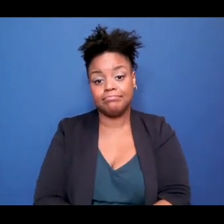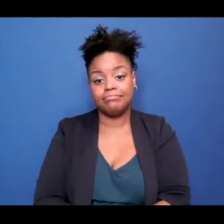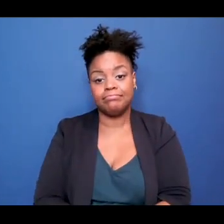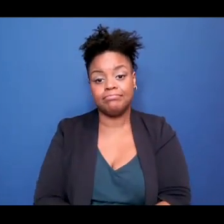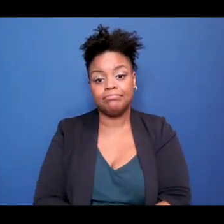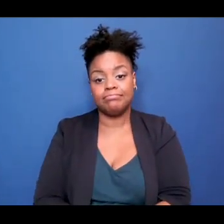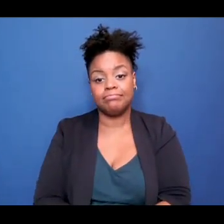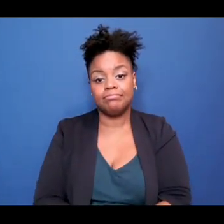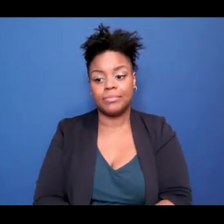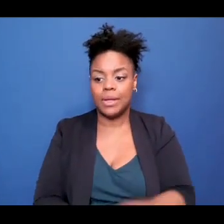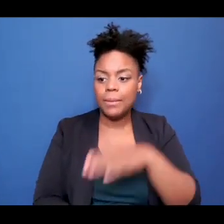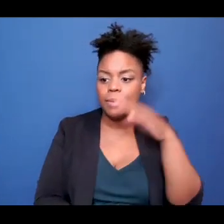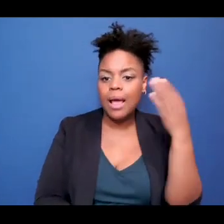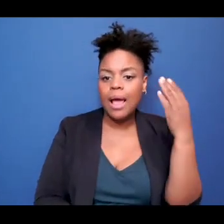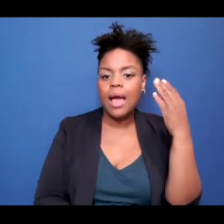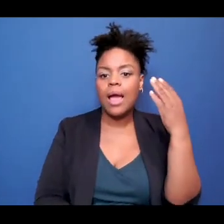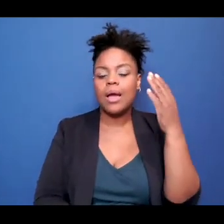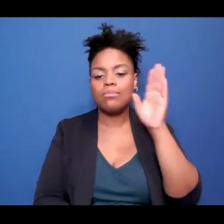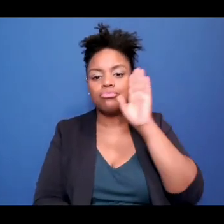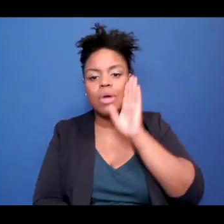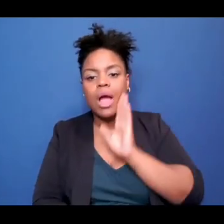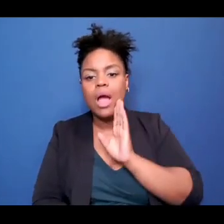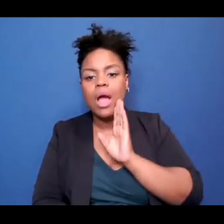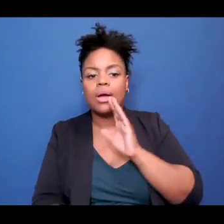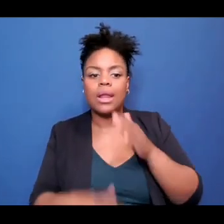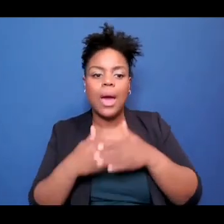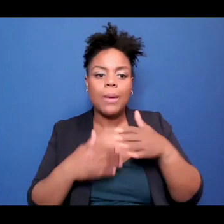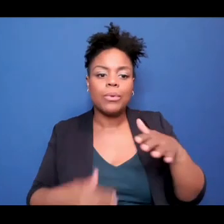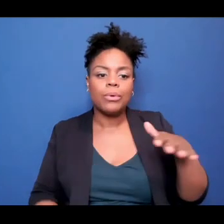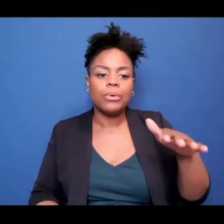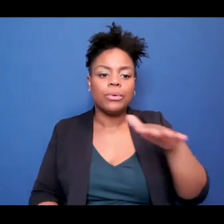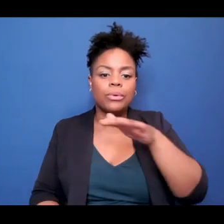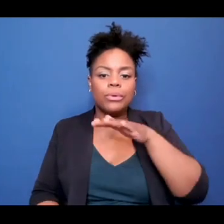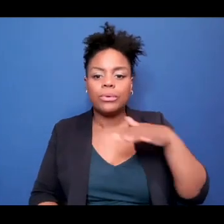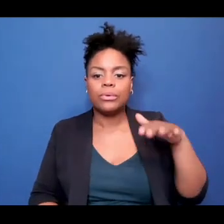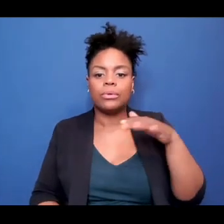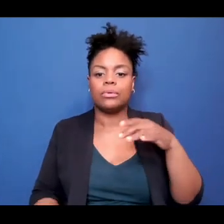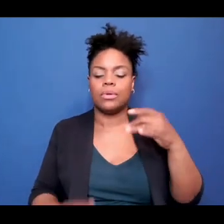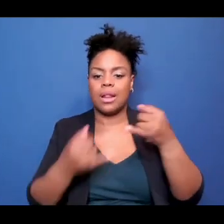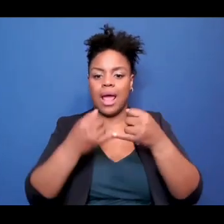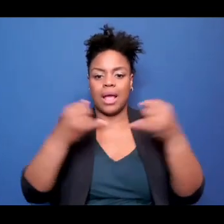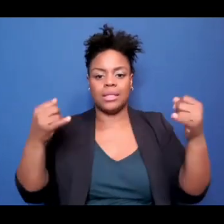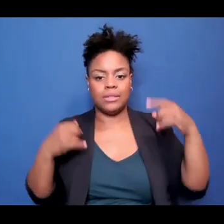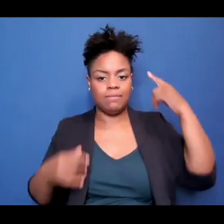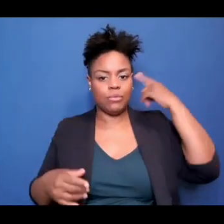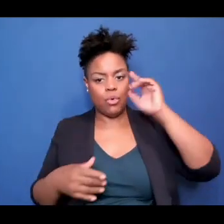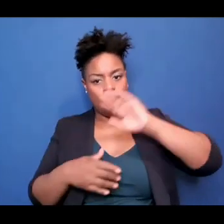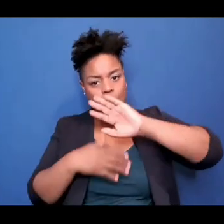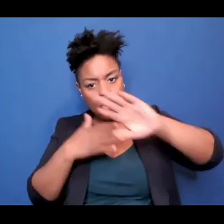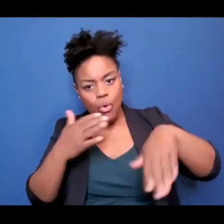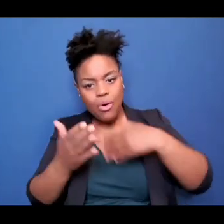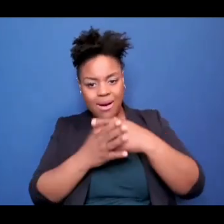REALLY HAPPEN AND THAT'S A REFLECTION THAT BLACK AND BROWN NEIGHBORHOODS ARE REDLINED FOR